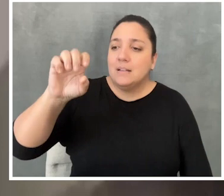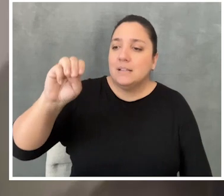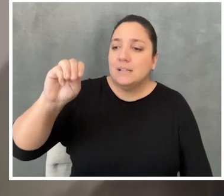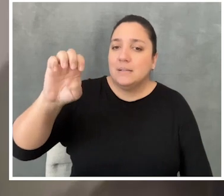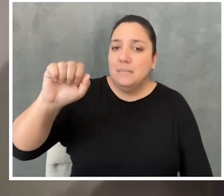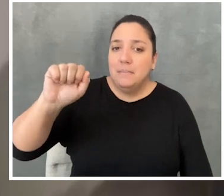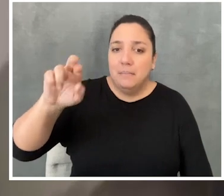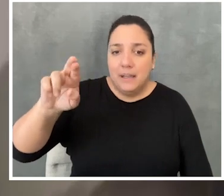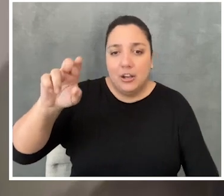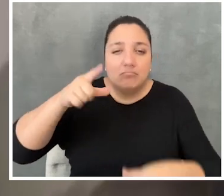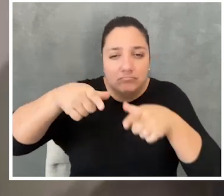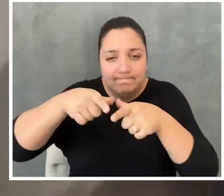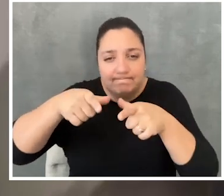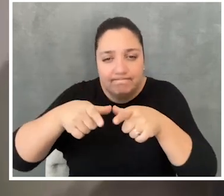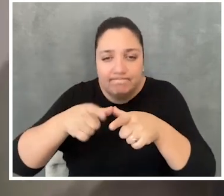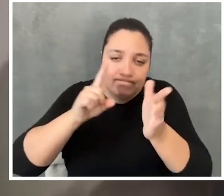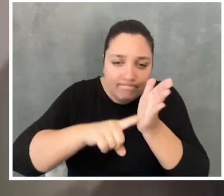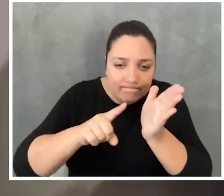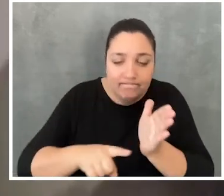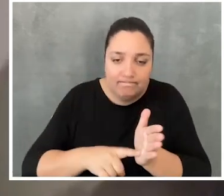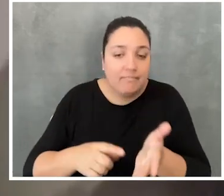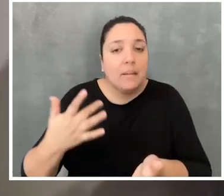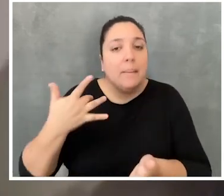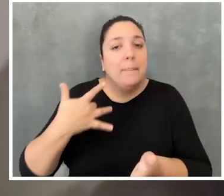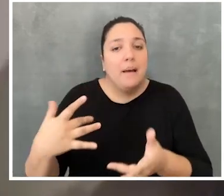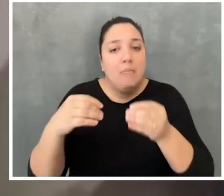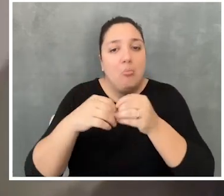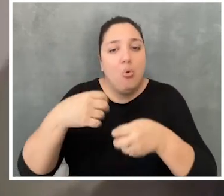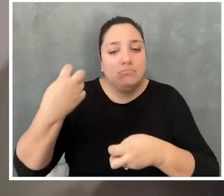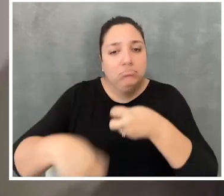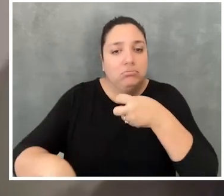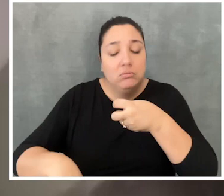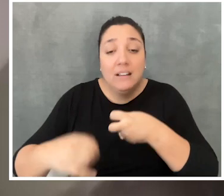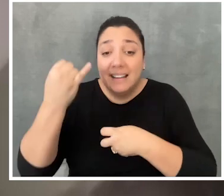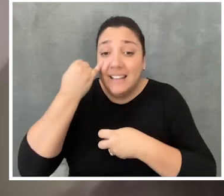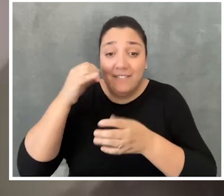have been very difficult to obtain when the provider does not have the